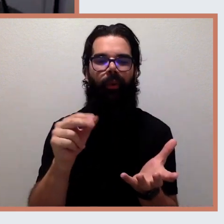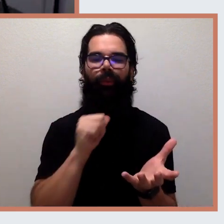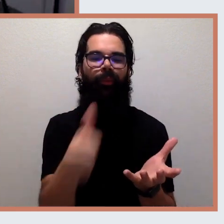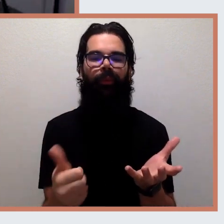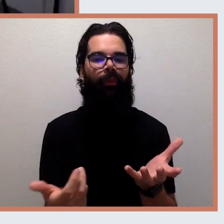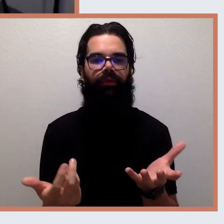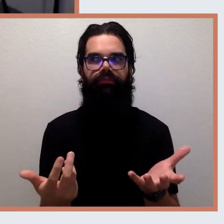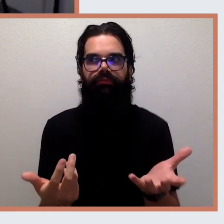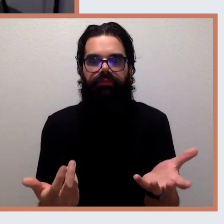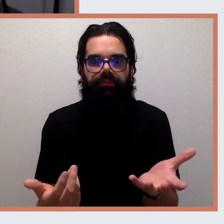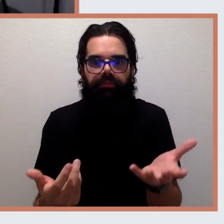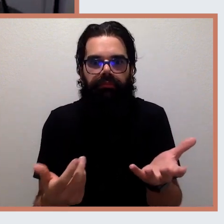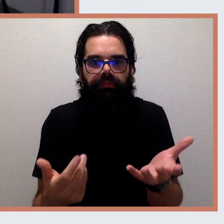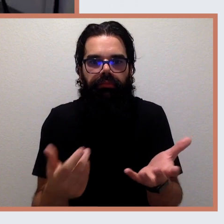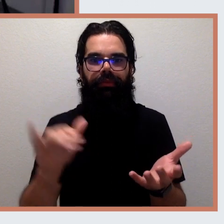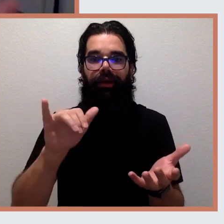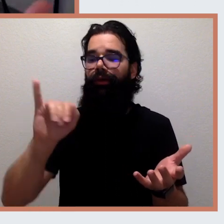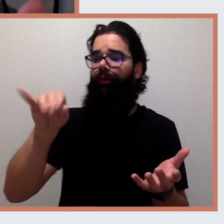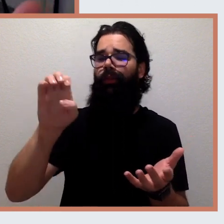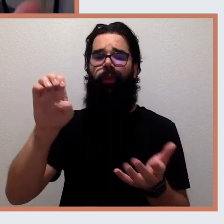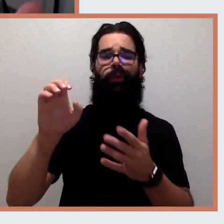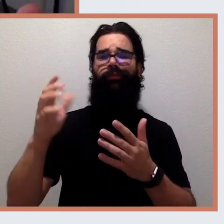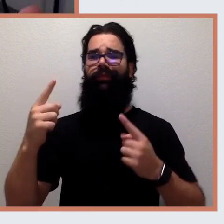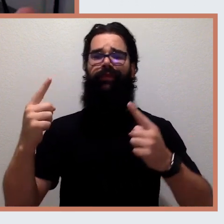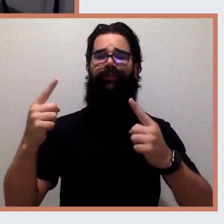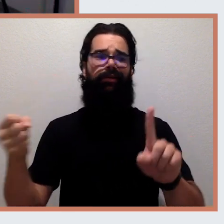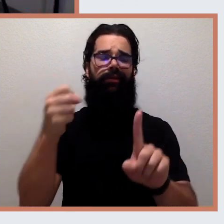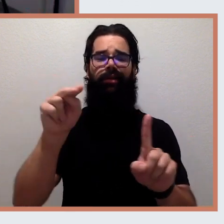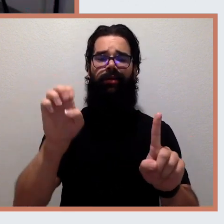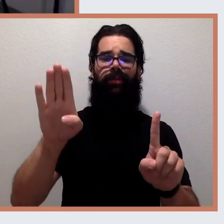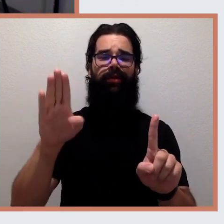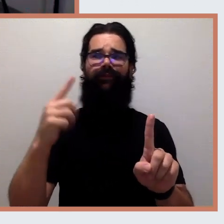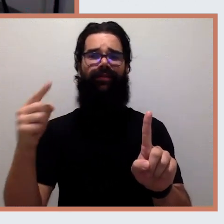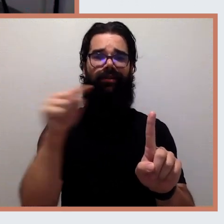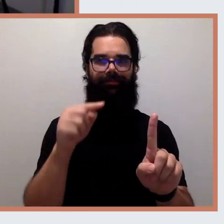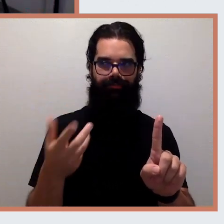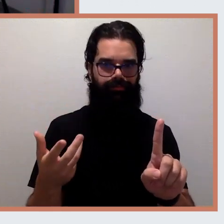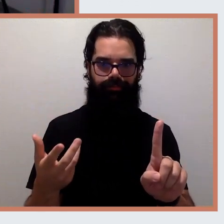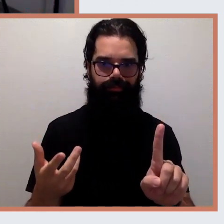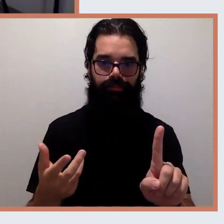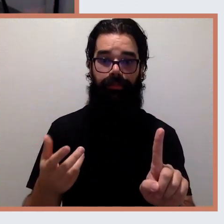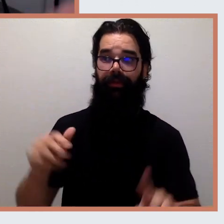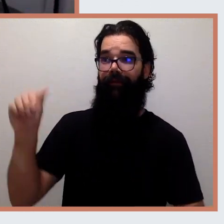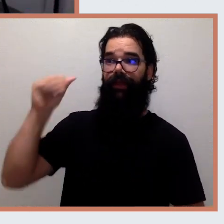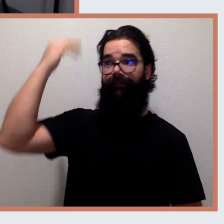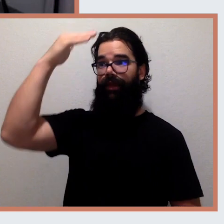the deaf community will watch it, but you're not going to get a lot of mainstream. You're not going to get Joe in Nebraska to really watch it.